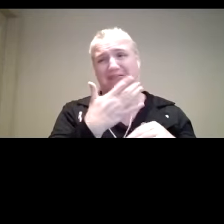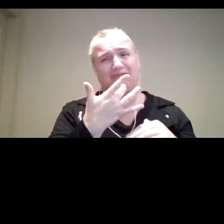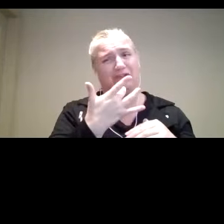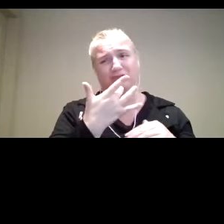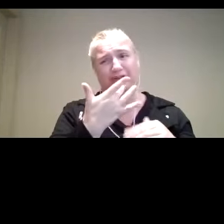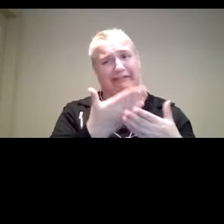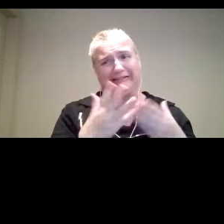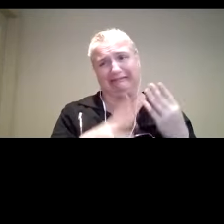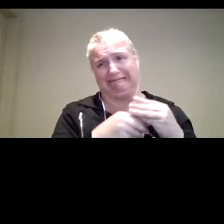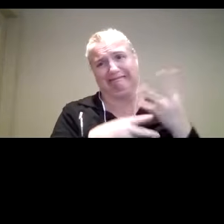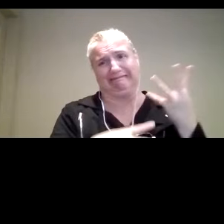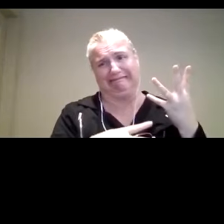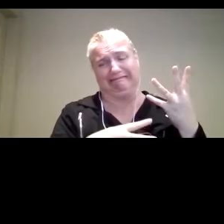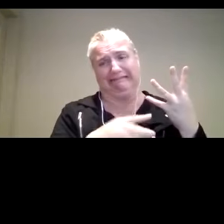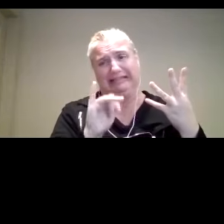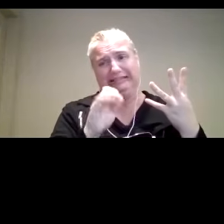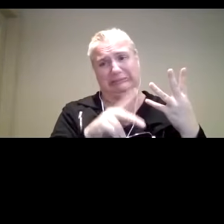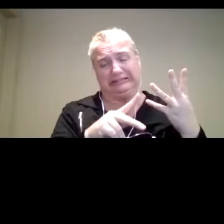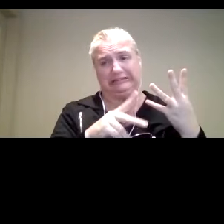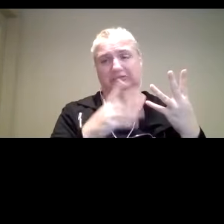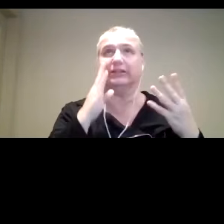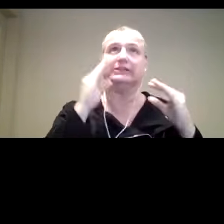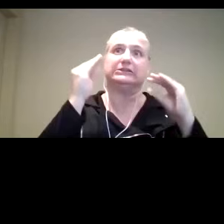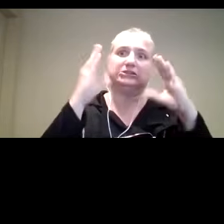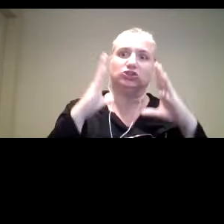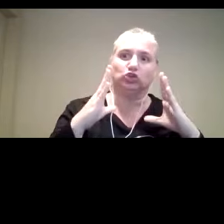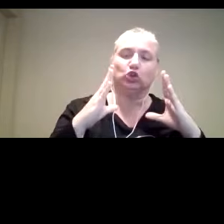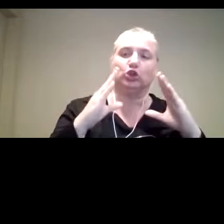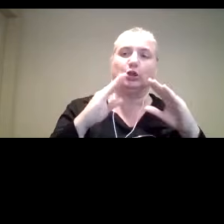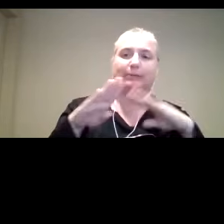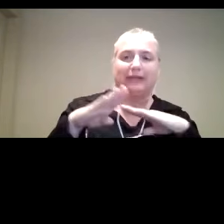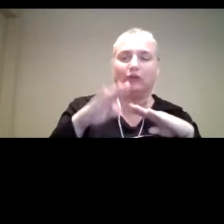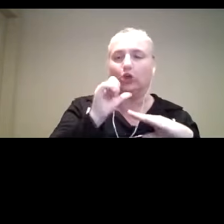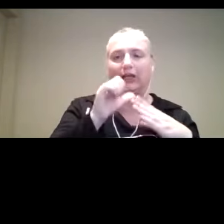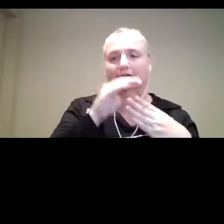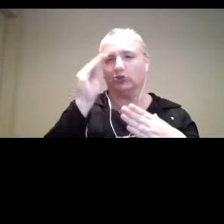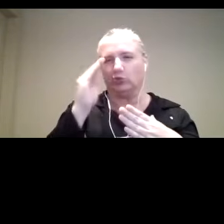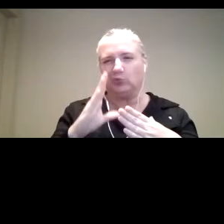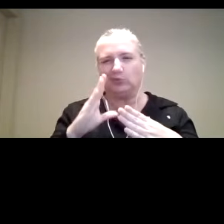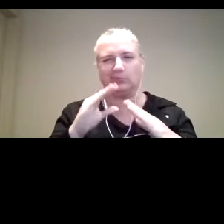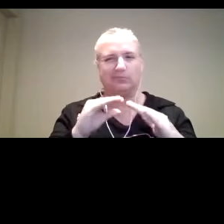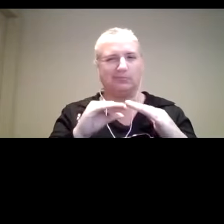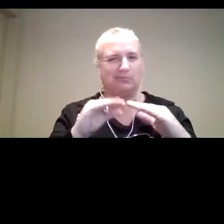to add to IEPs because they're teacher behavior and not student behavior, but they're accessible data,